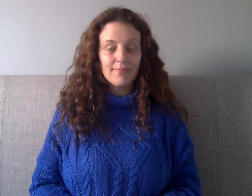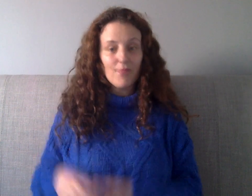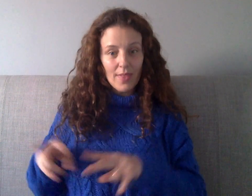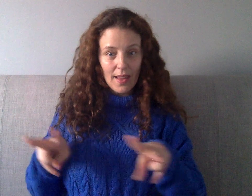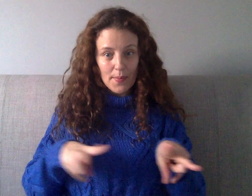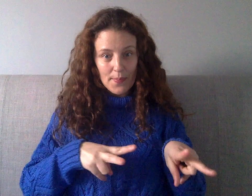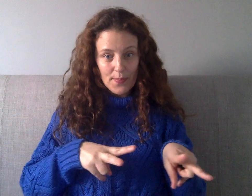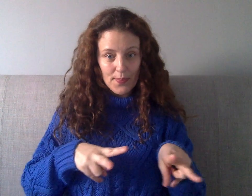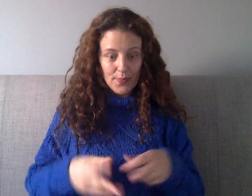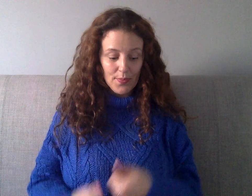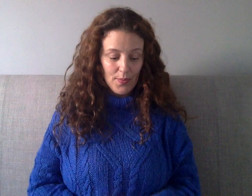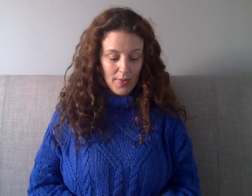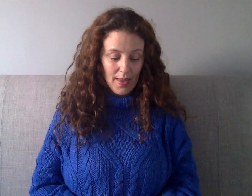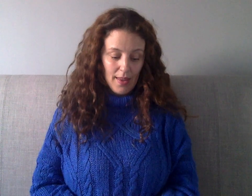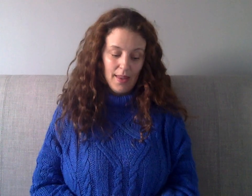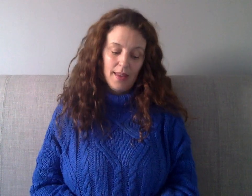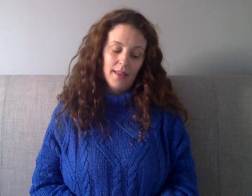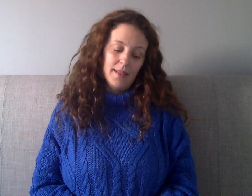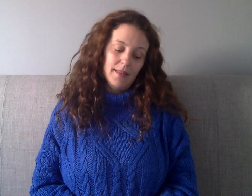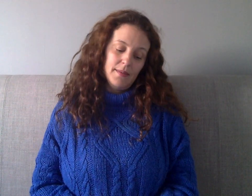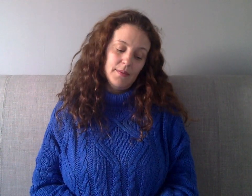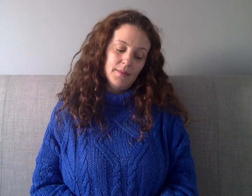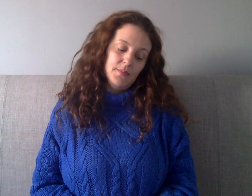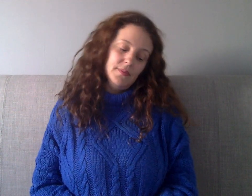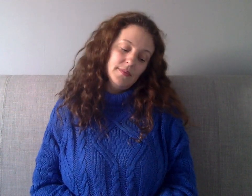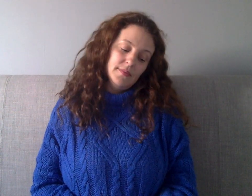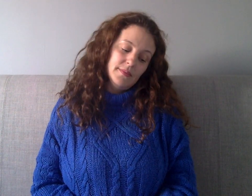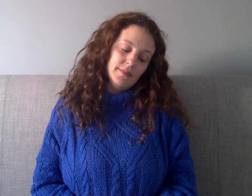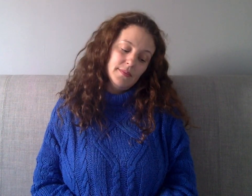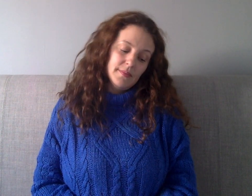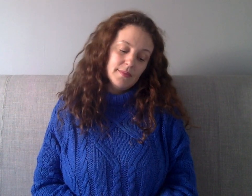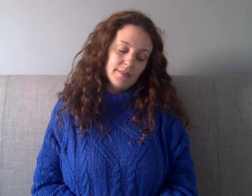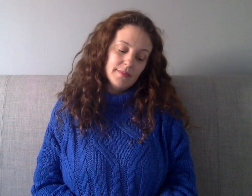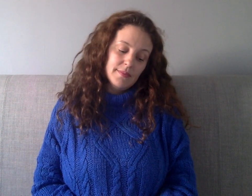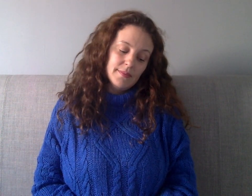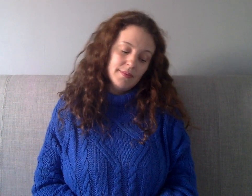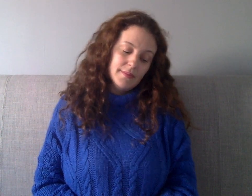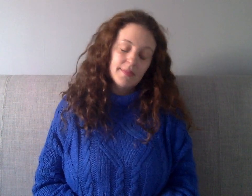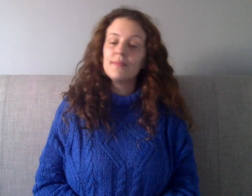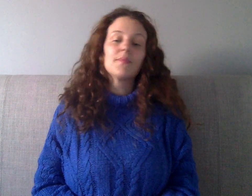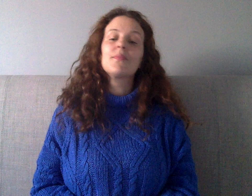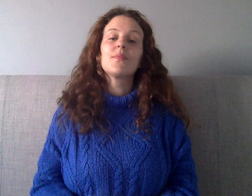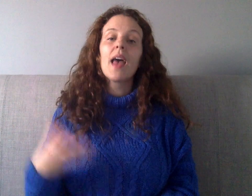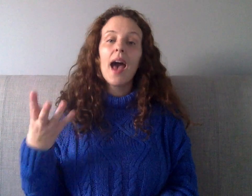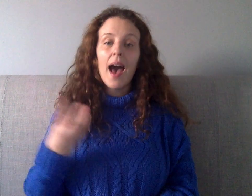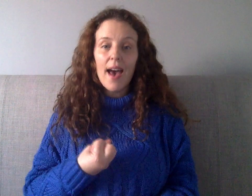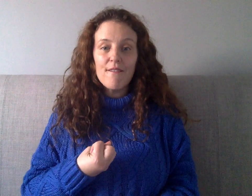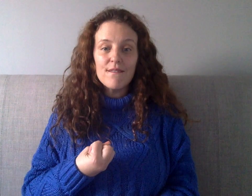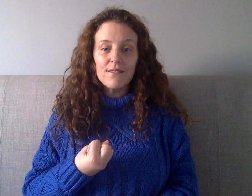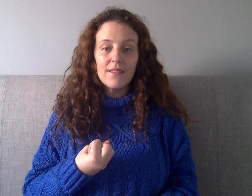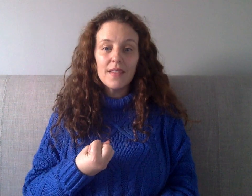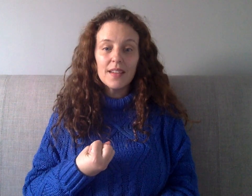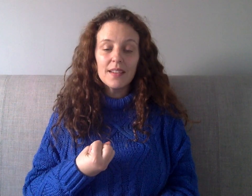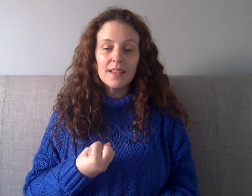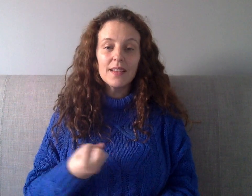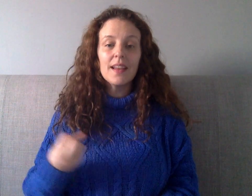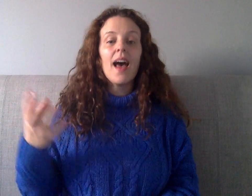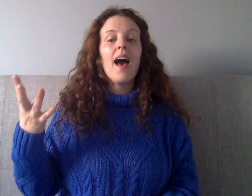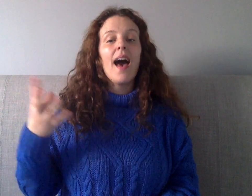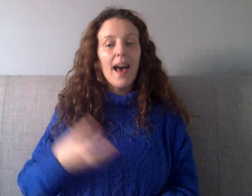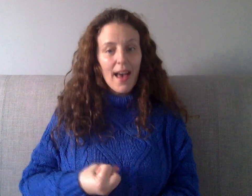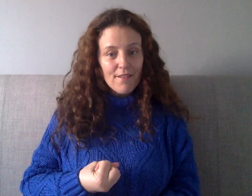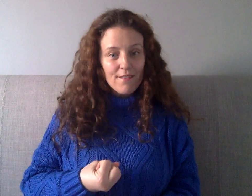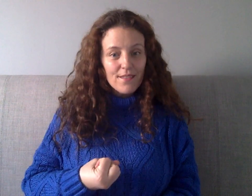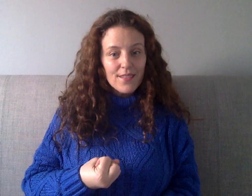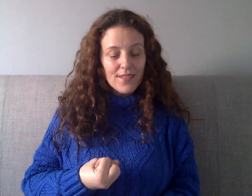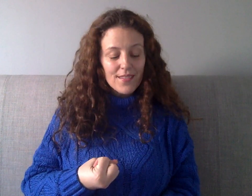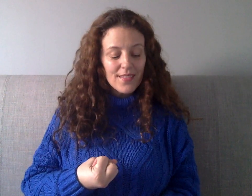HAVE